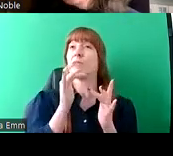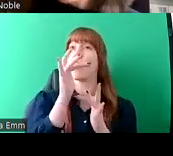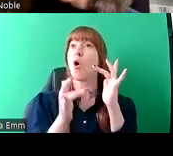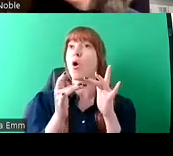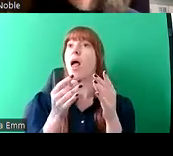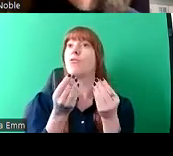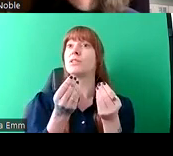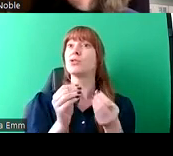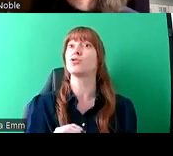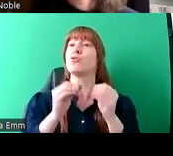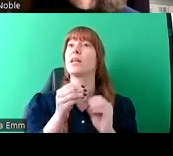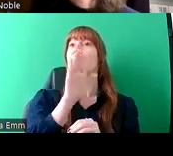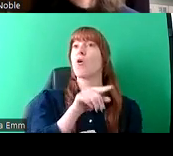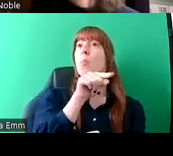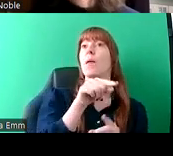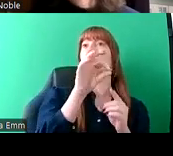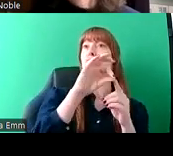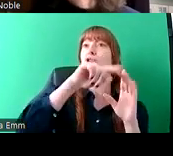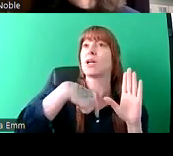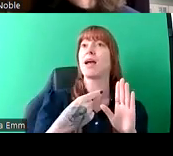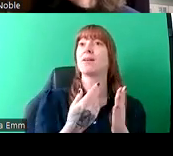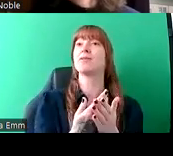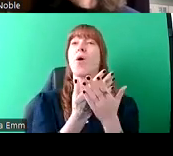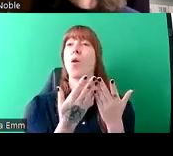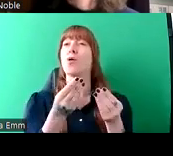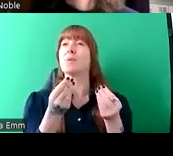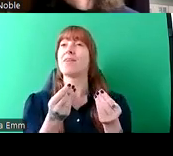created as part of that project. So quite a lot of material from the Lesbian Archive is available